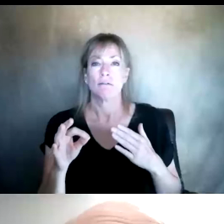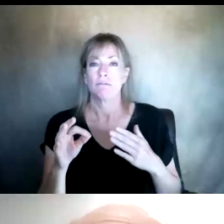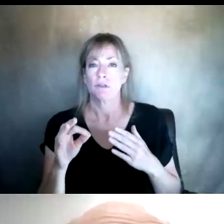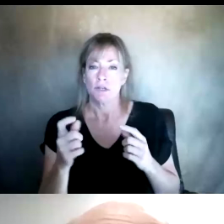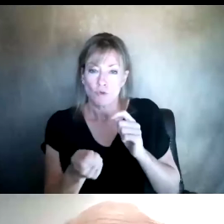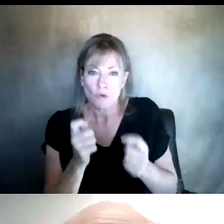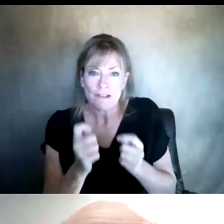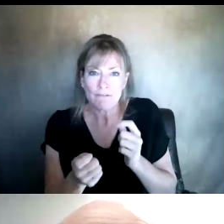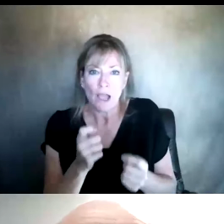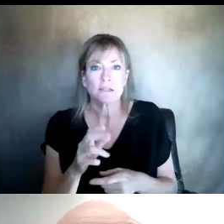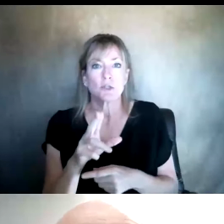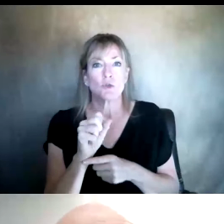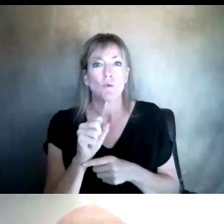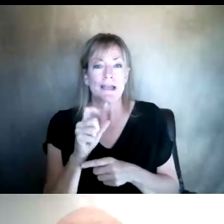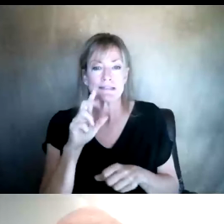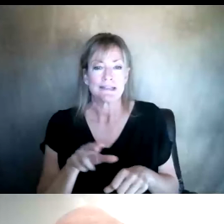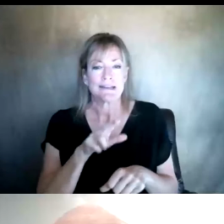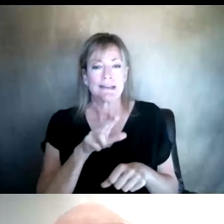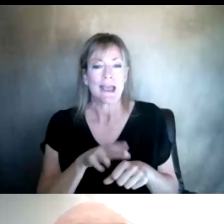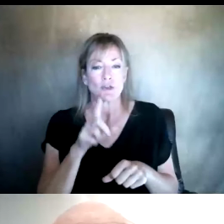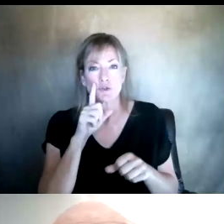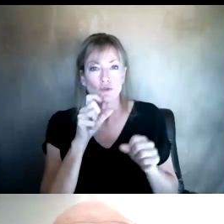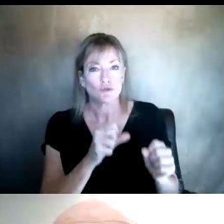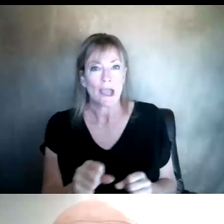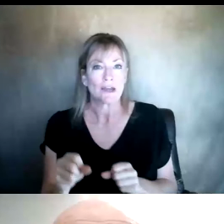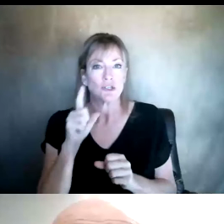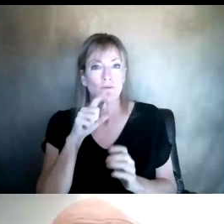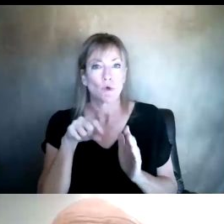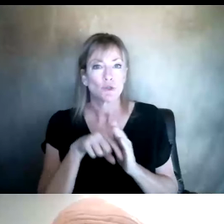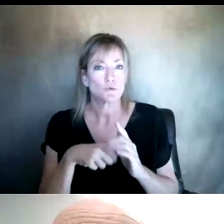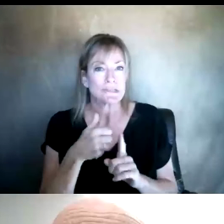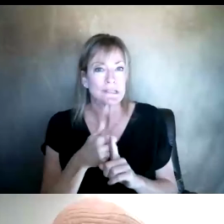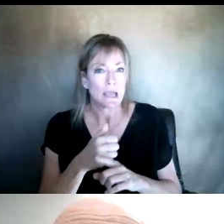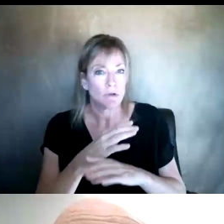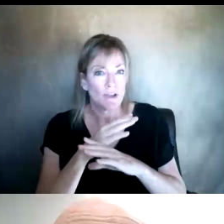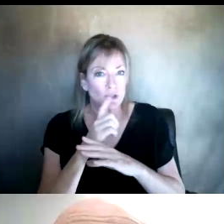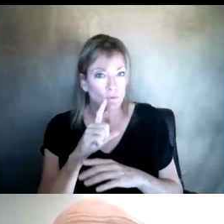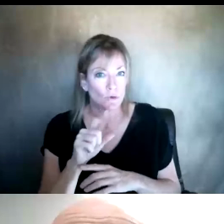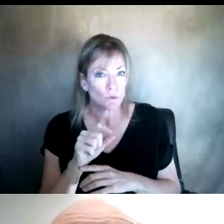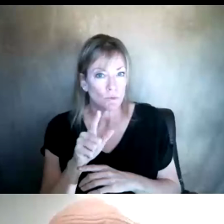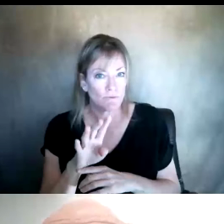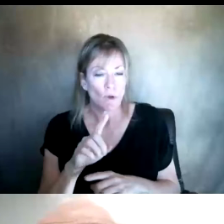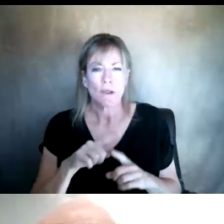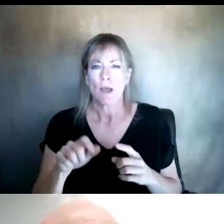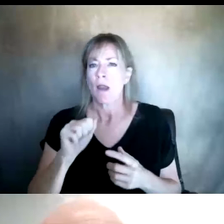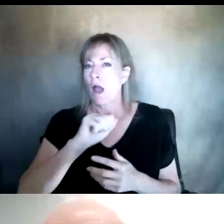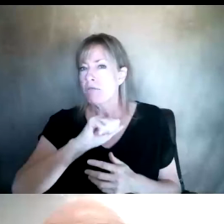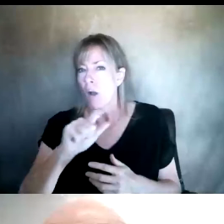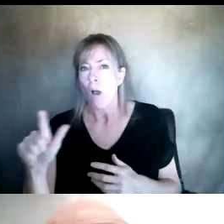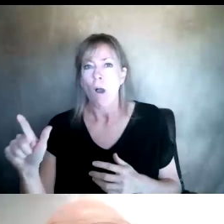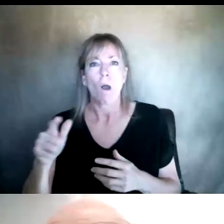THE U.S. NATIONAL SUICIDE PREVENTION, BUT OF ALL OF THE ONES THAT